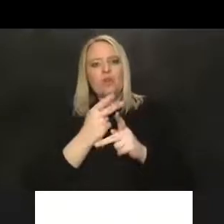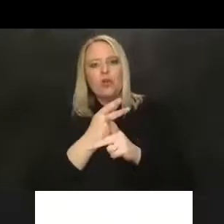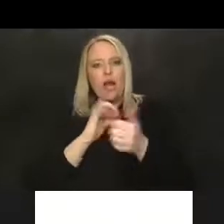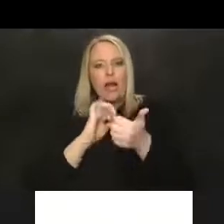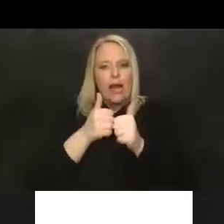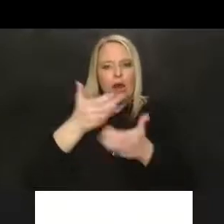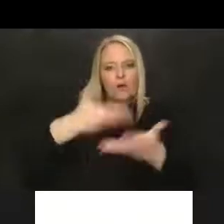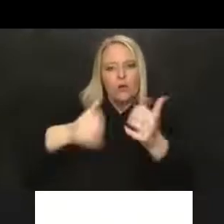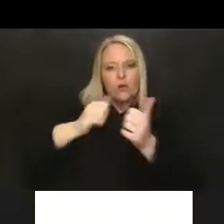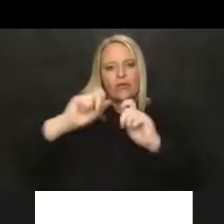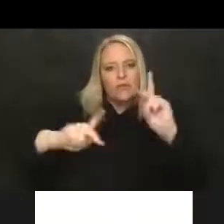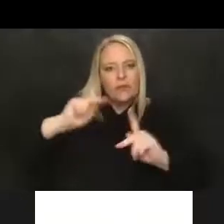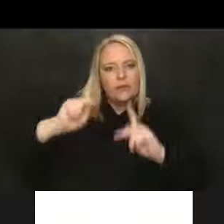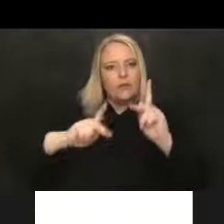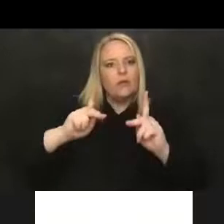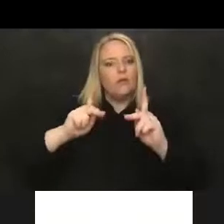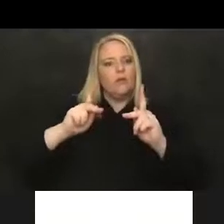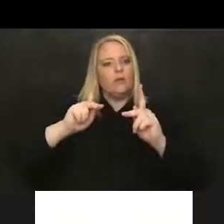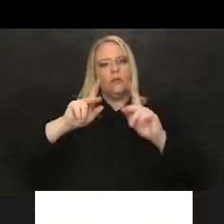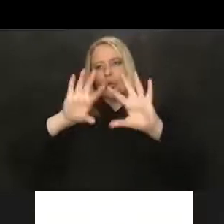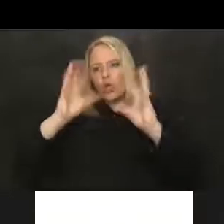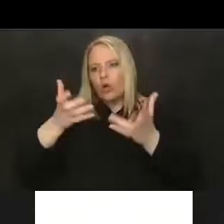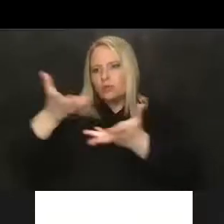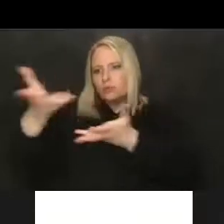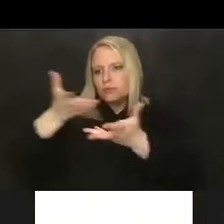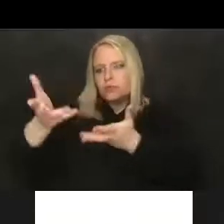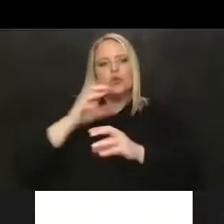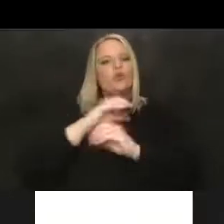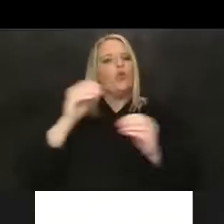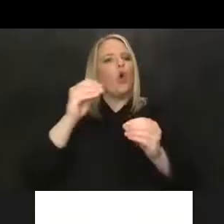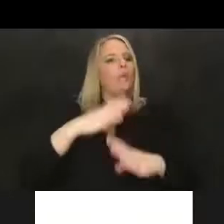people and the world around you without any sort of barrier or hindrance or anything like that, so